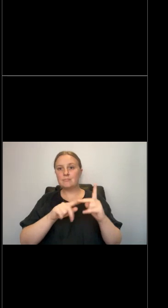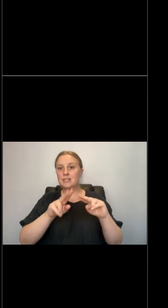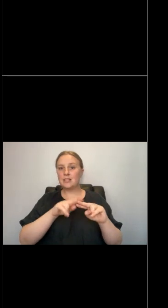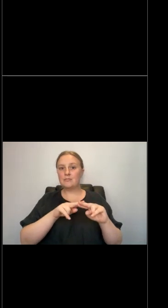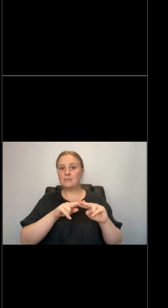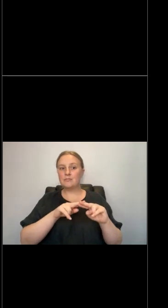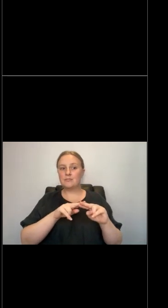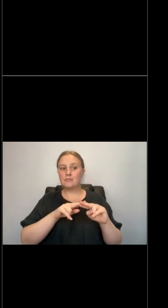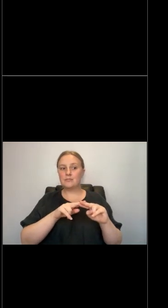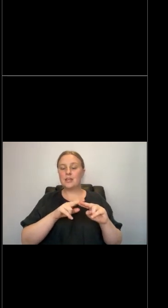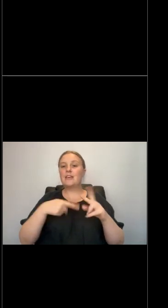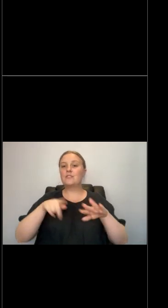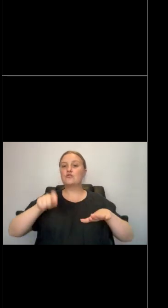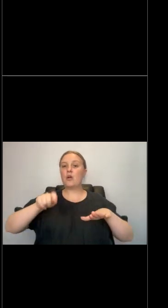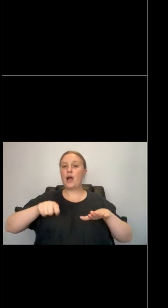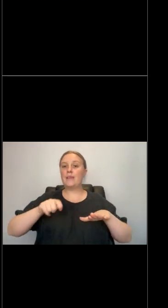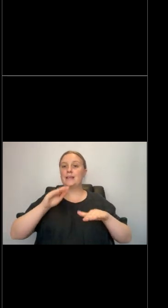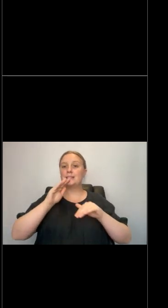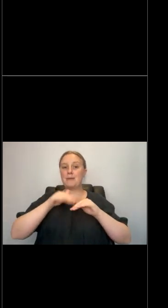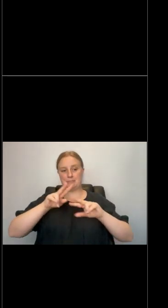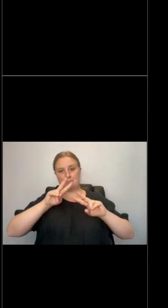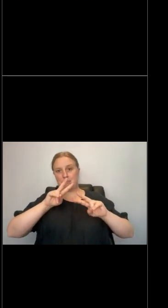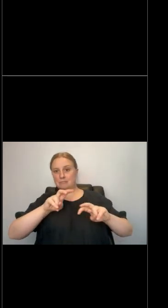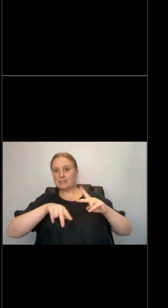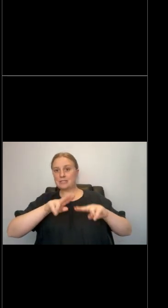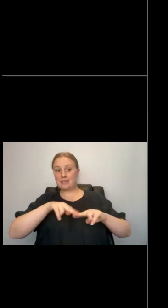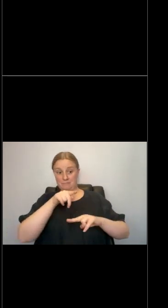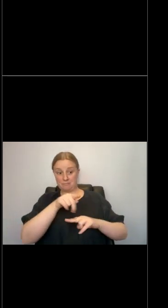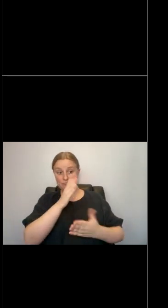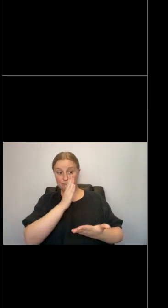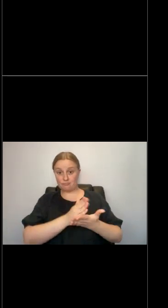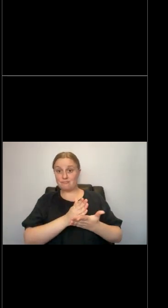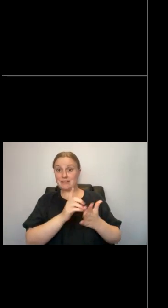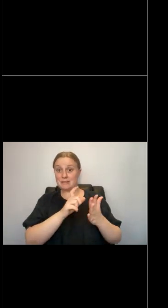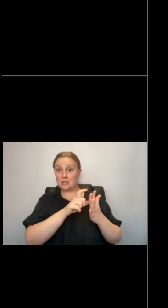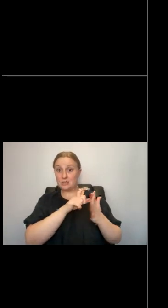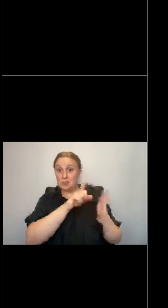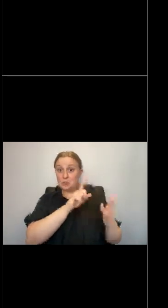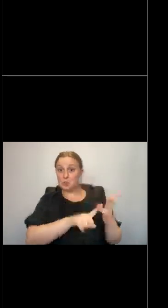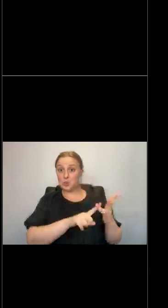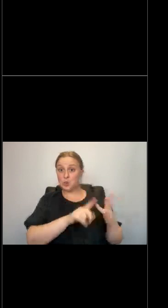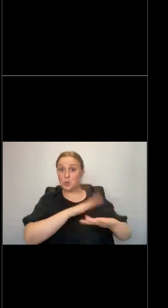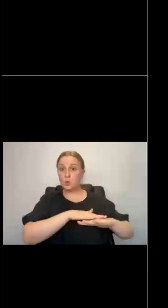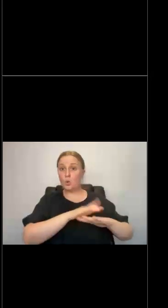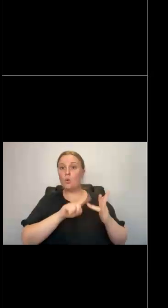So a trial is an inquiry into whether or not somebody is guilty or innocent